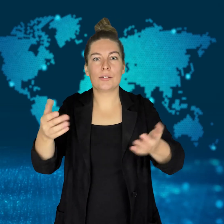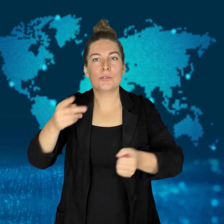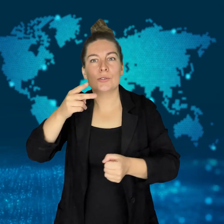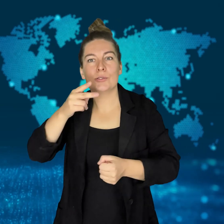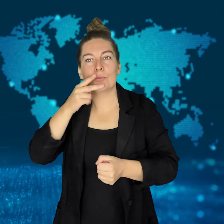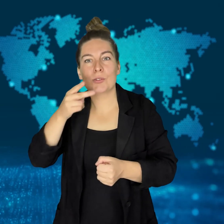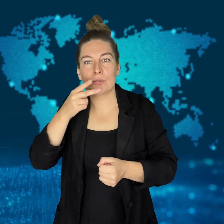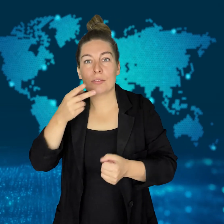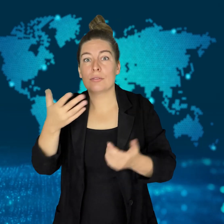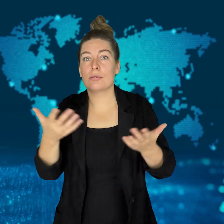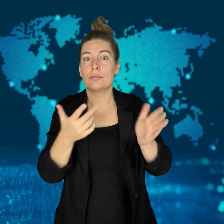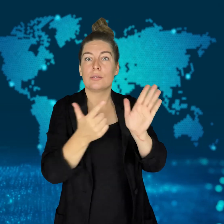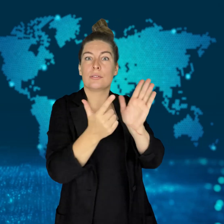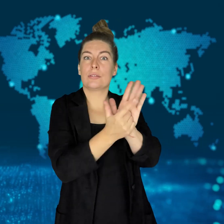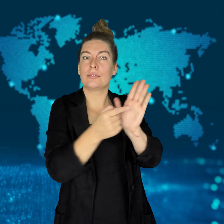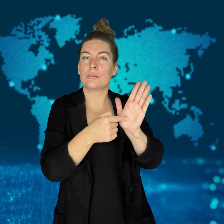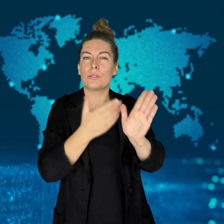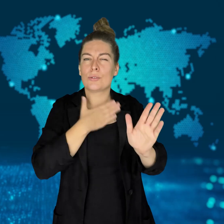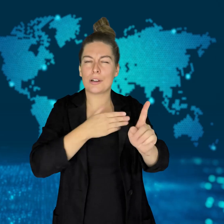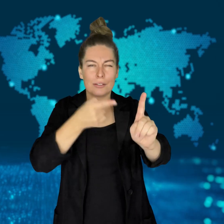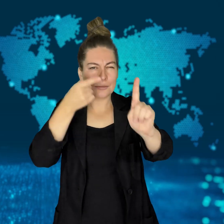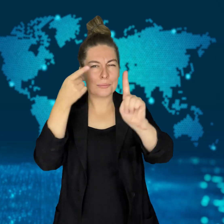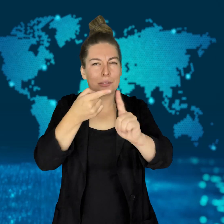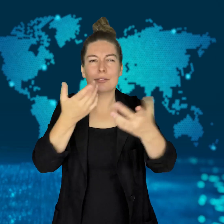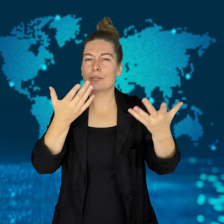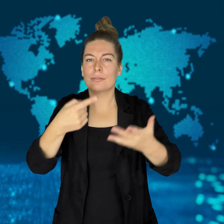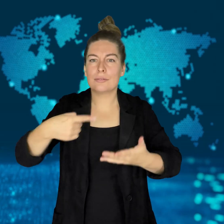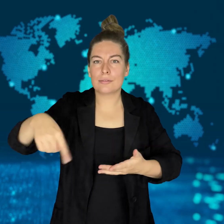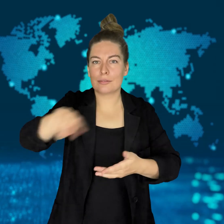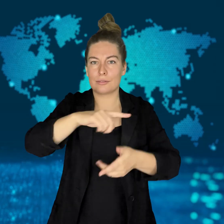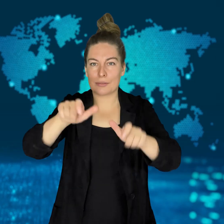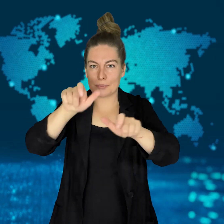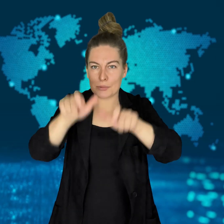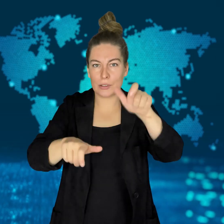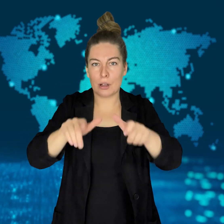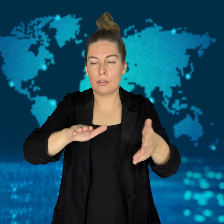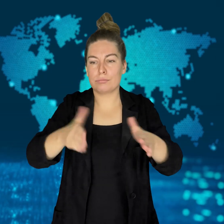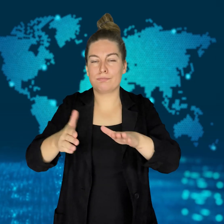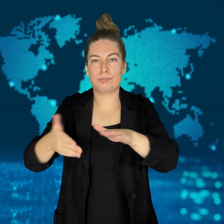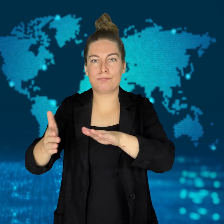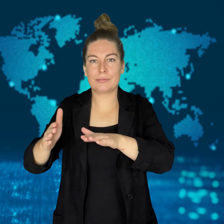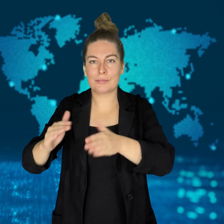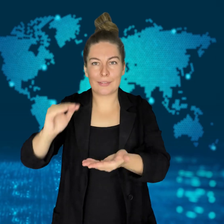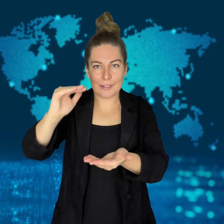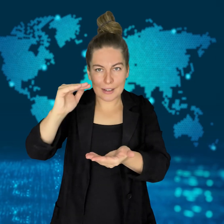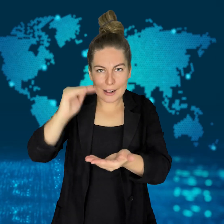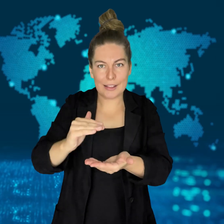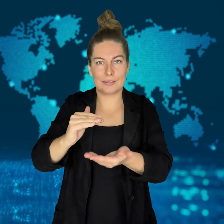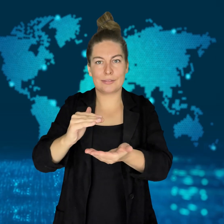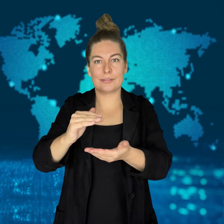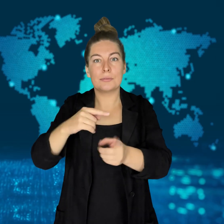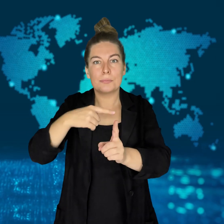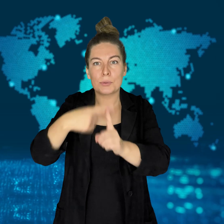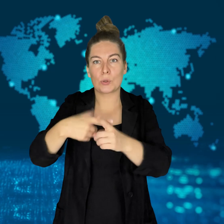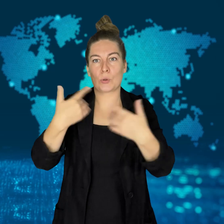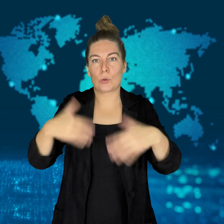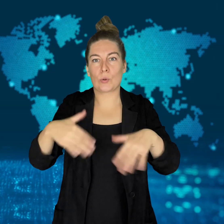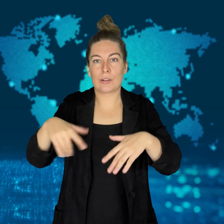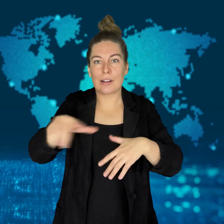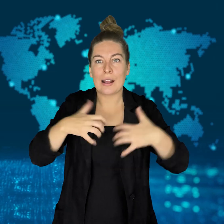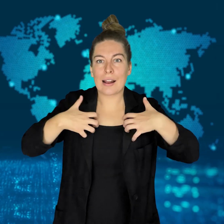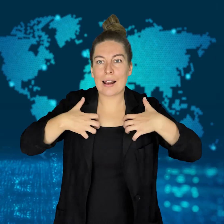meant people born after 2009 would never be able to legally purchase cigarettes.